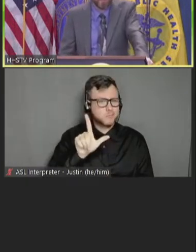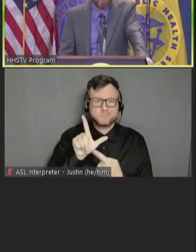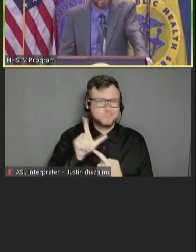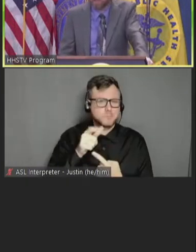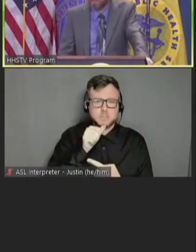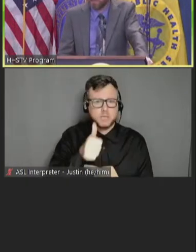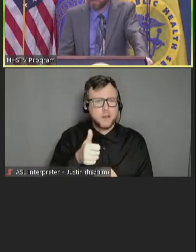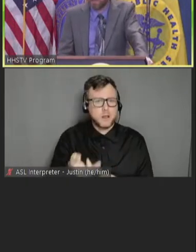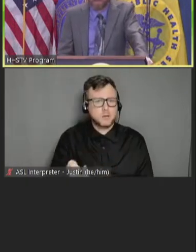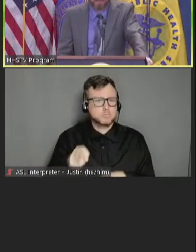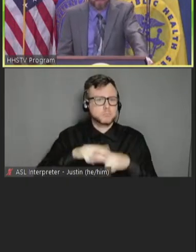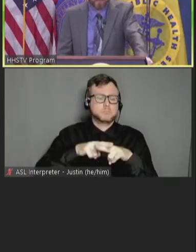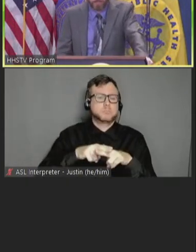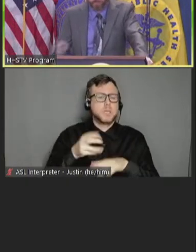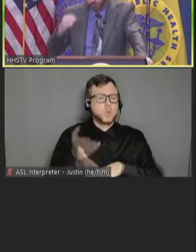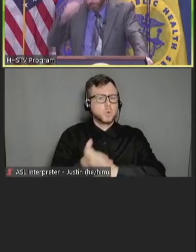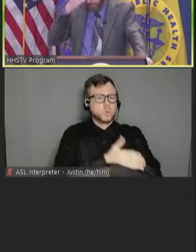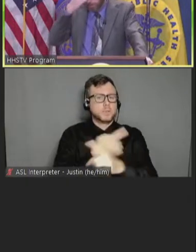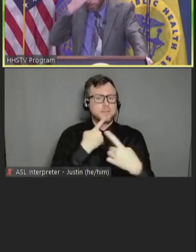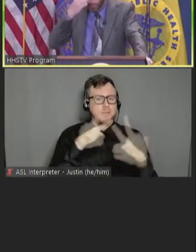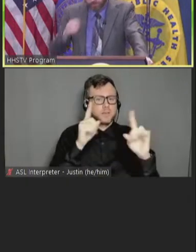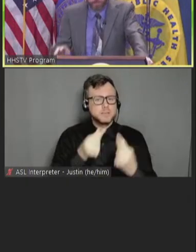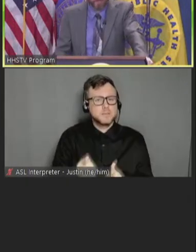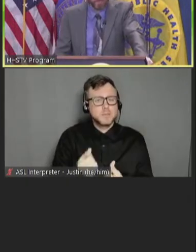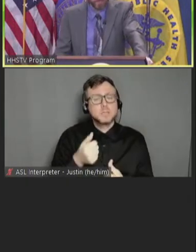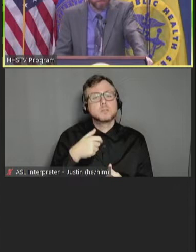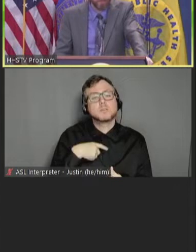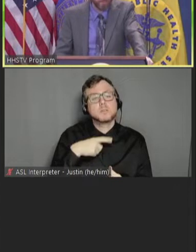efficacy of that vaccine, and that was worked by [unintelligible] at the University of Washington.